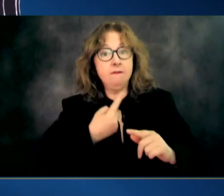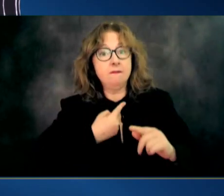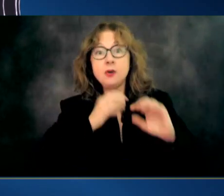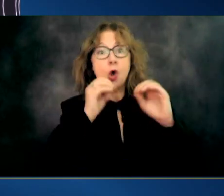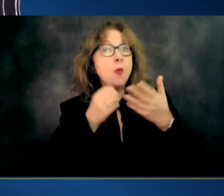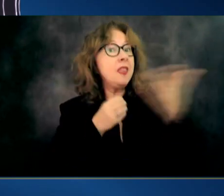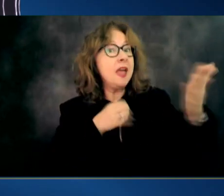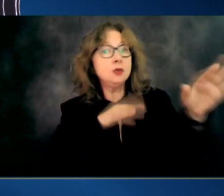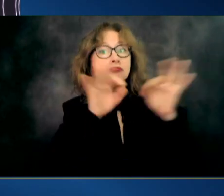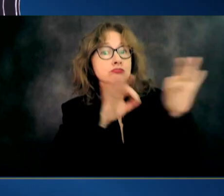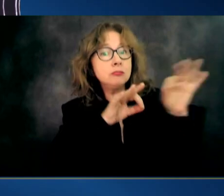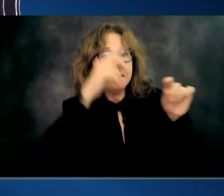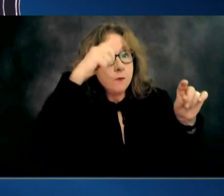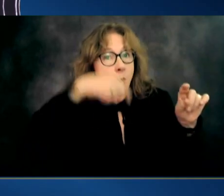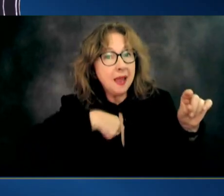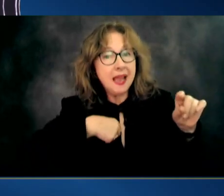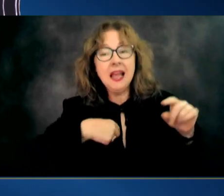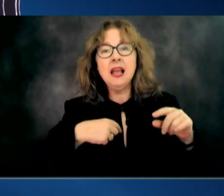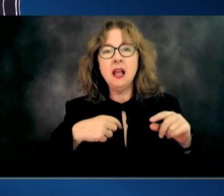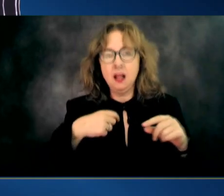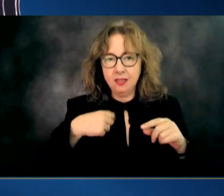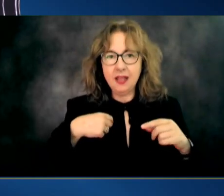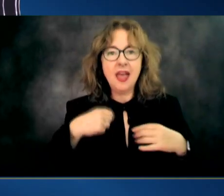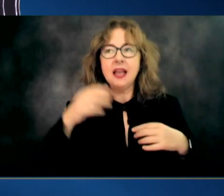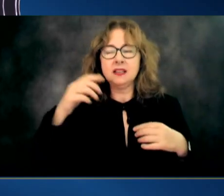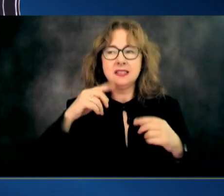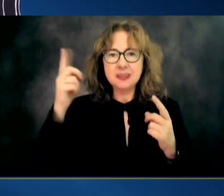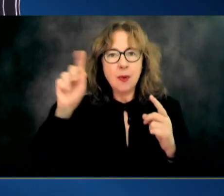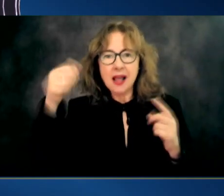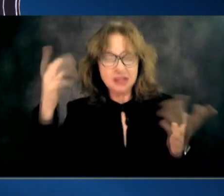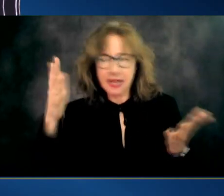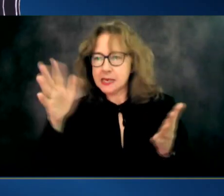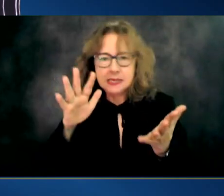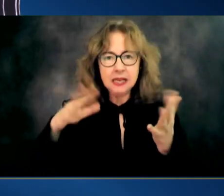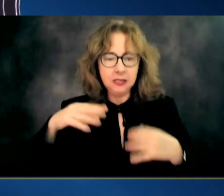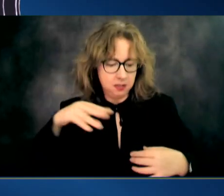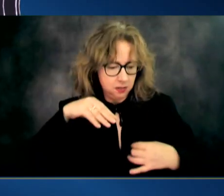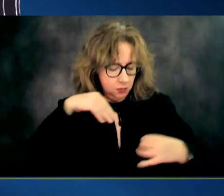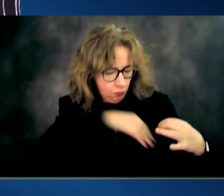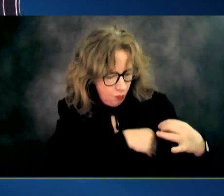then they need to be able to reach in your pocket, pull that out, and know your situation.